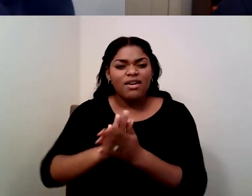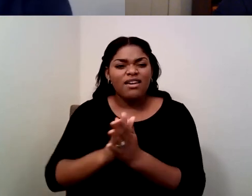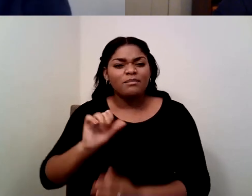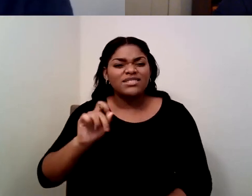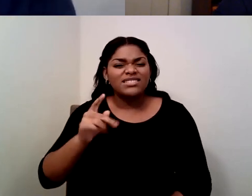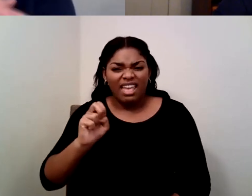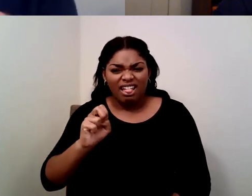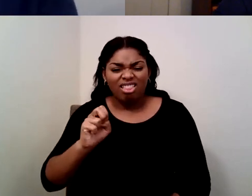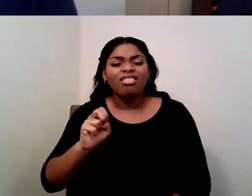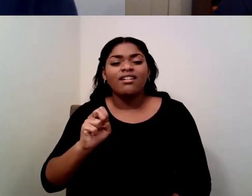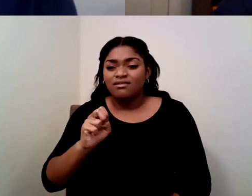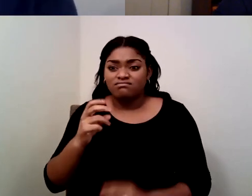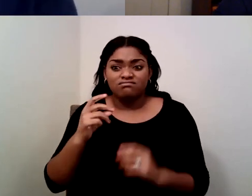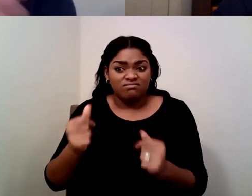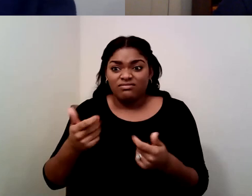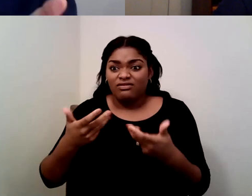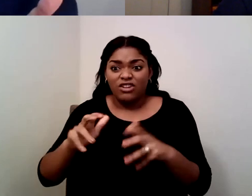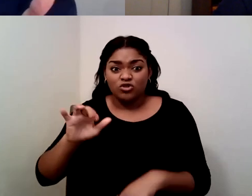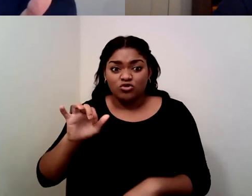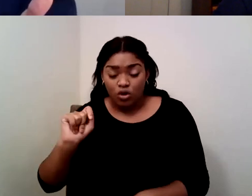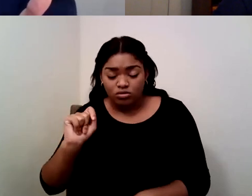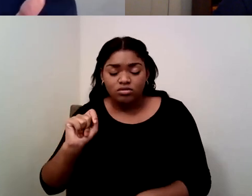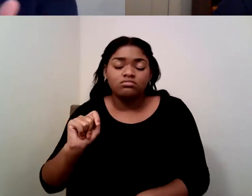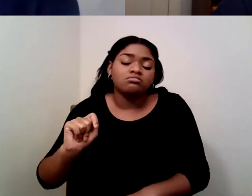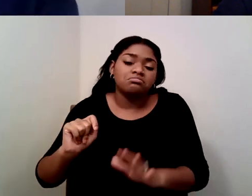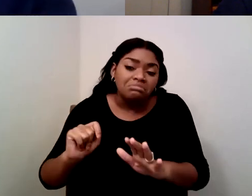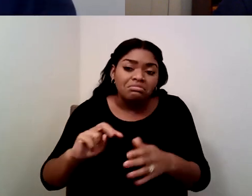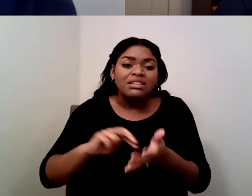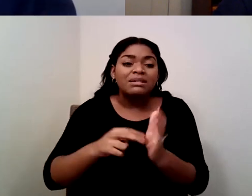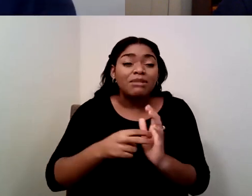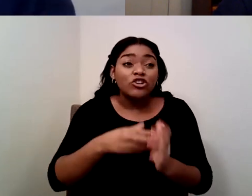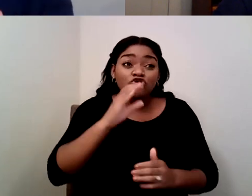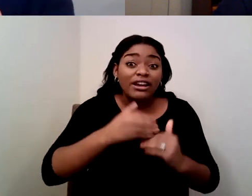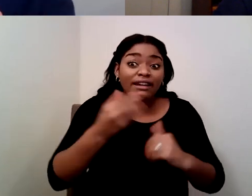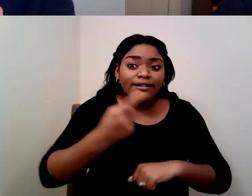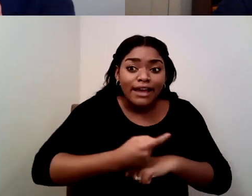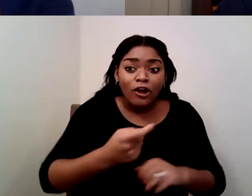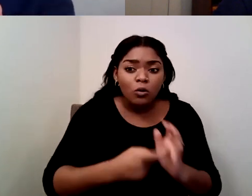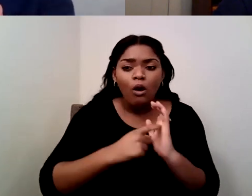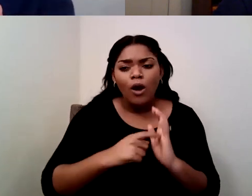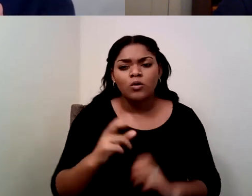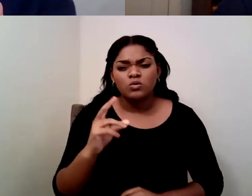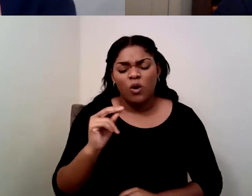immediately after you roast it. Now it is unlike you should drink it the next day because there is something that happens with it